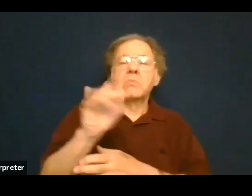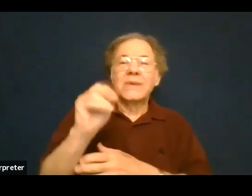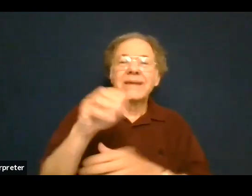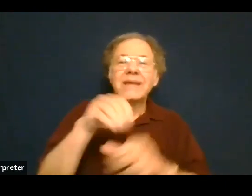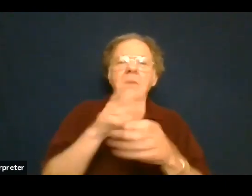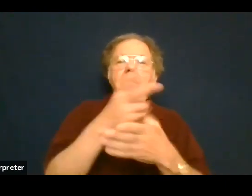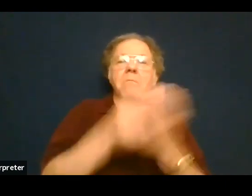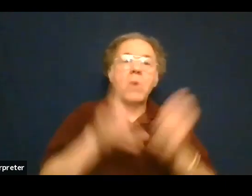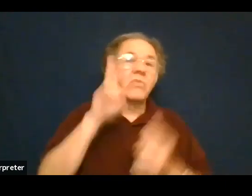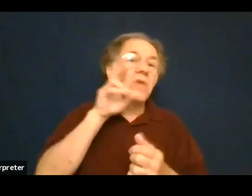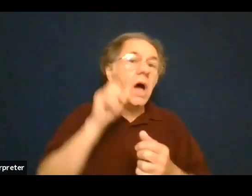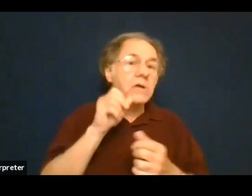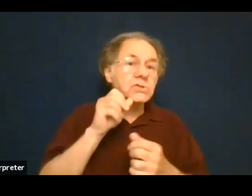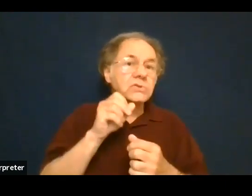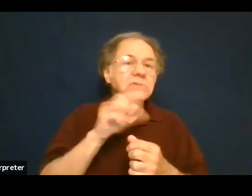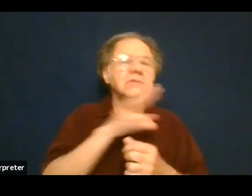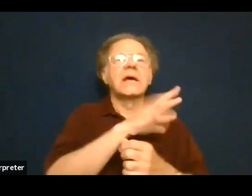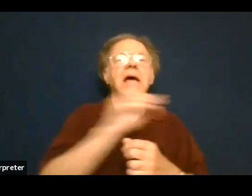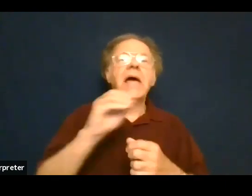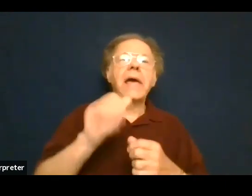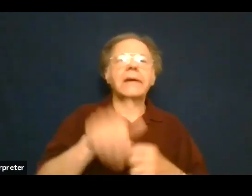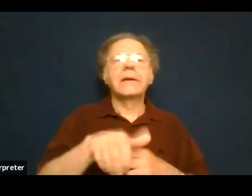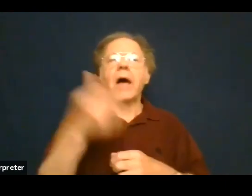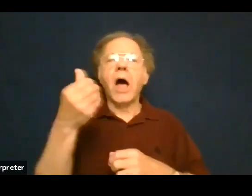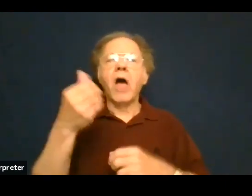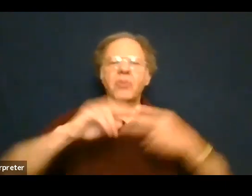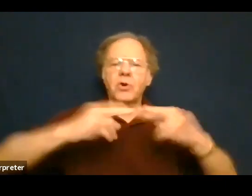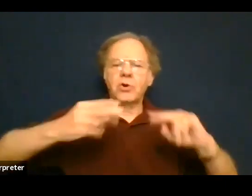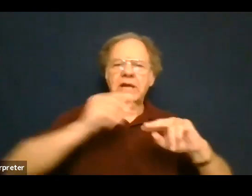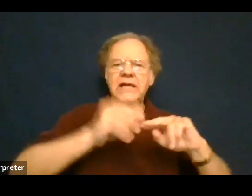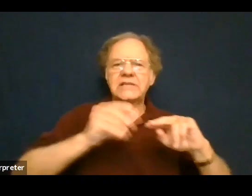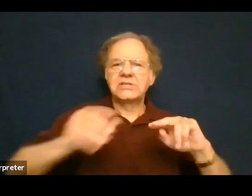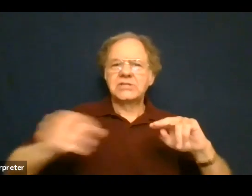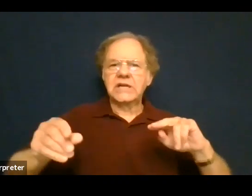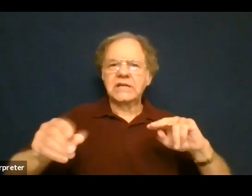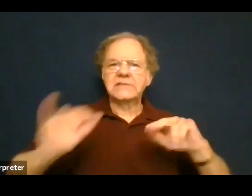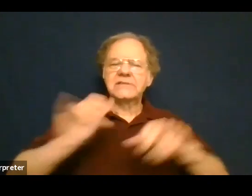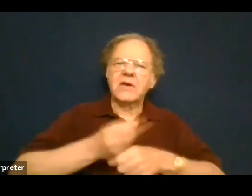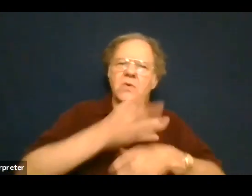as well as other genes that cause these syndromes.